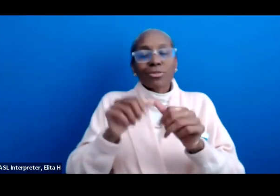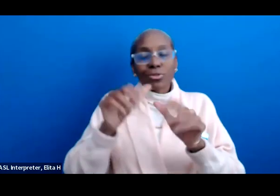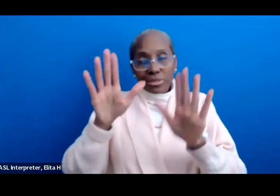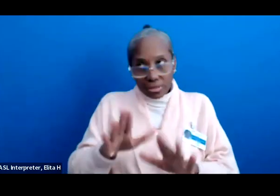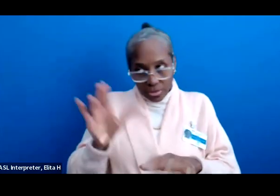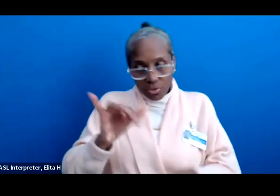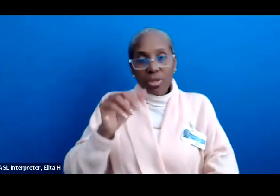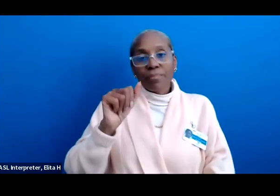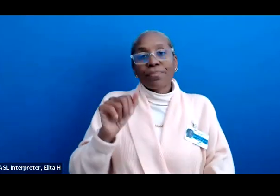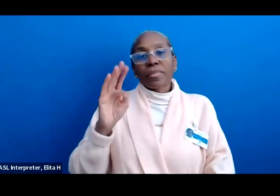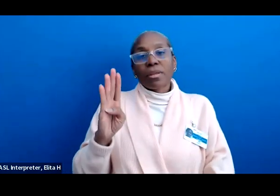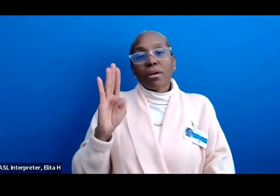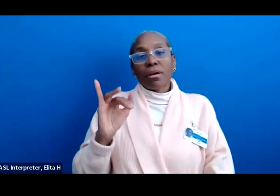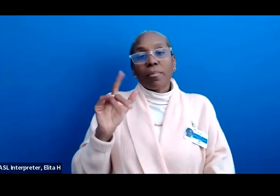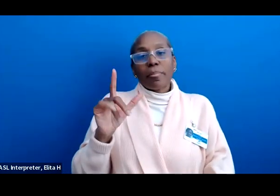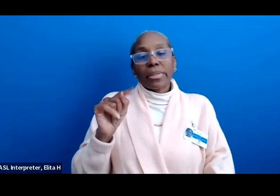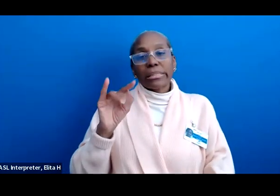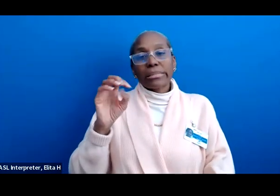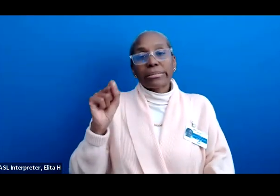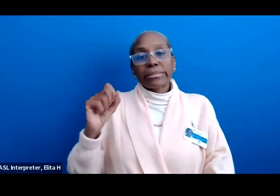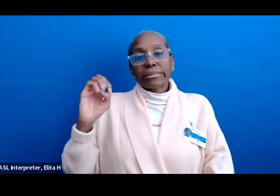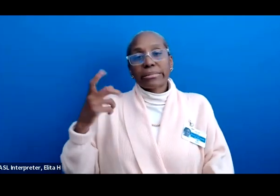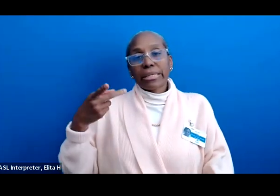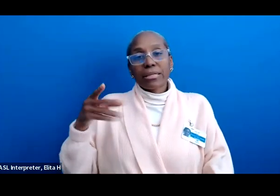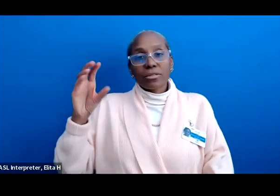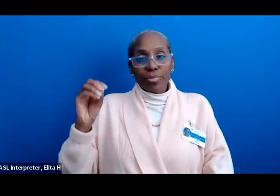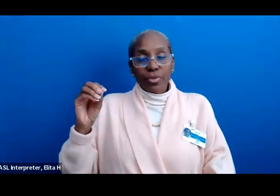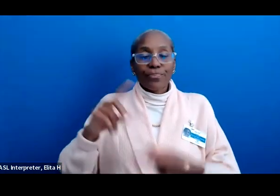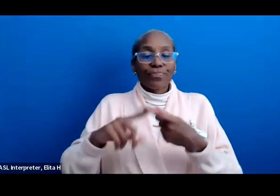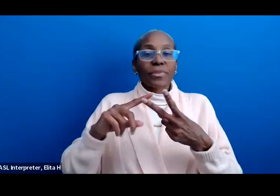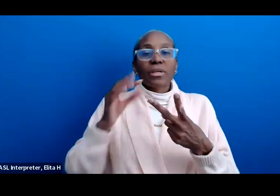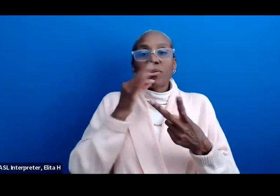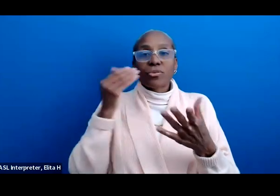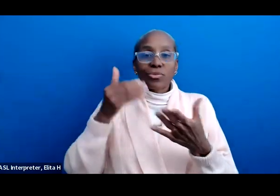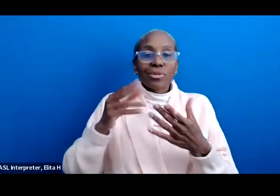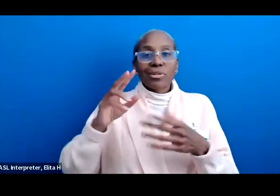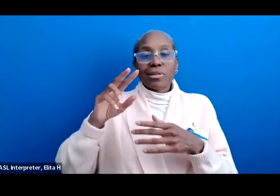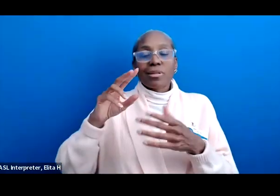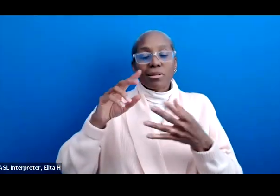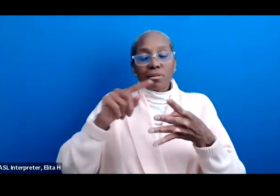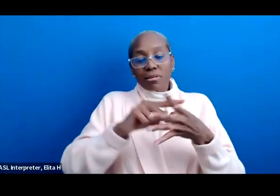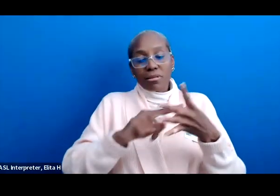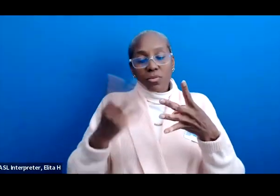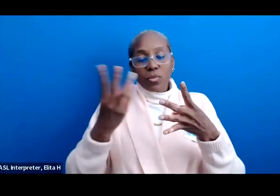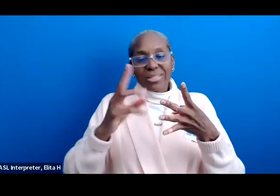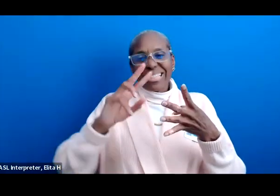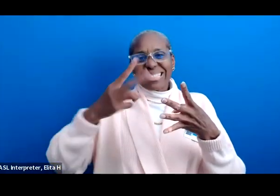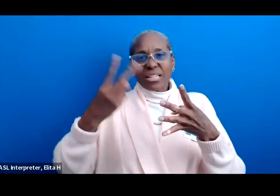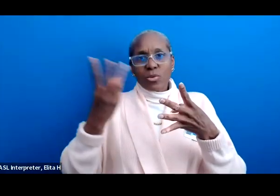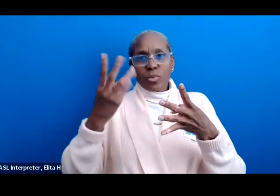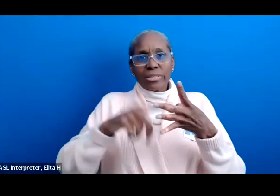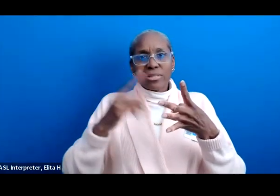The Abilities Expo we have coming up in the second Wednesday in January.